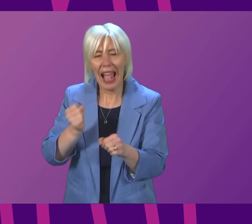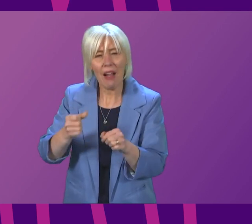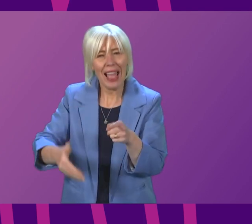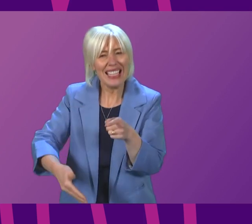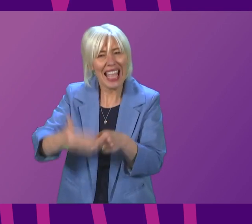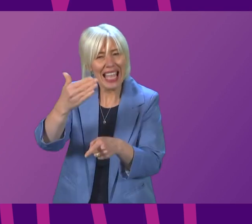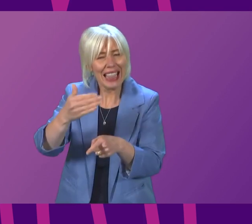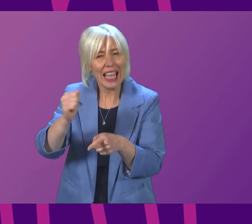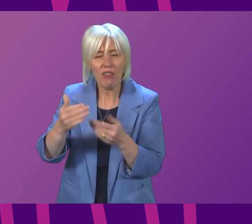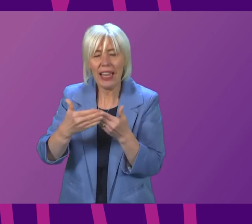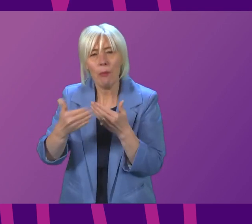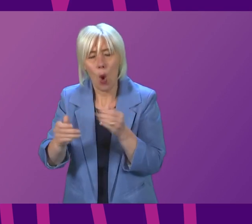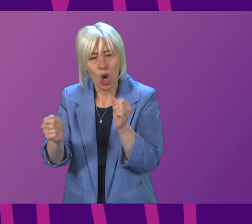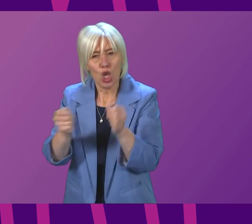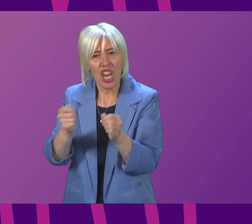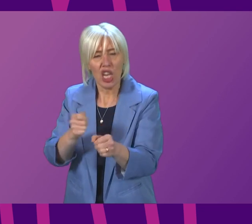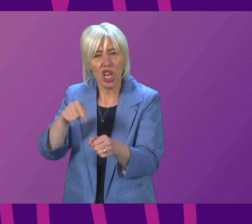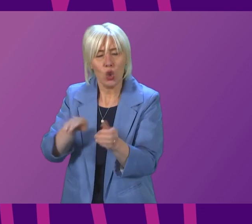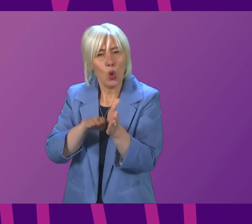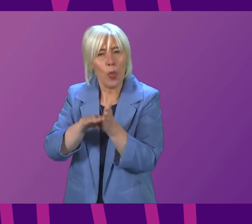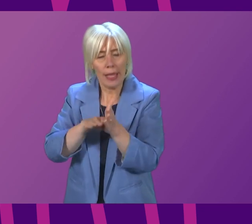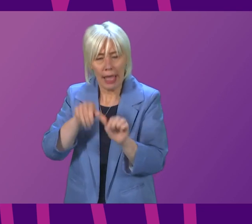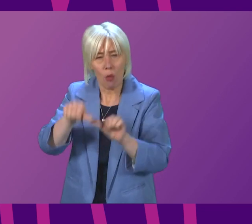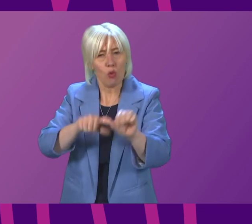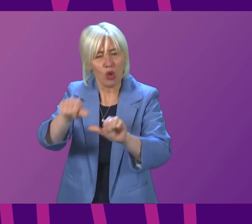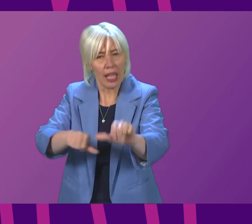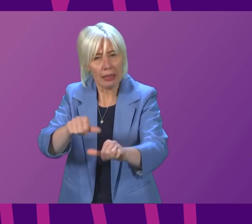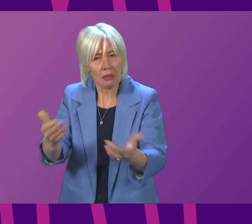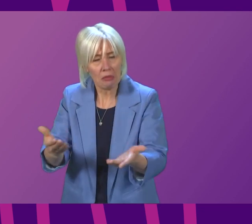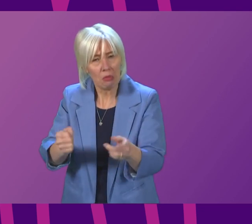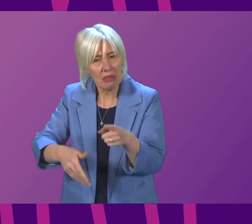further changes to this year’s SQA examinations process.